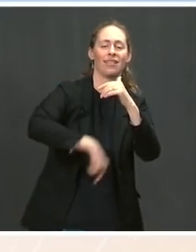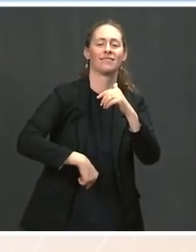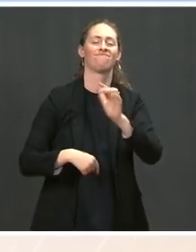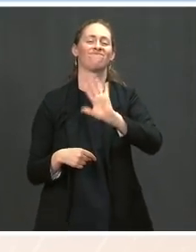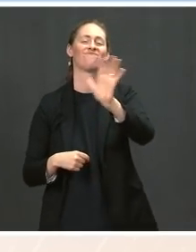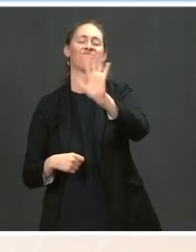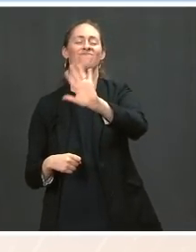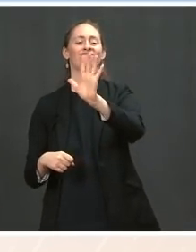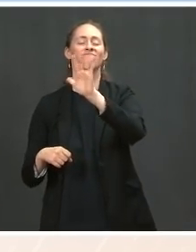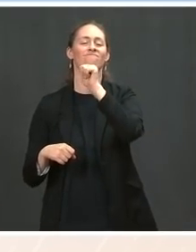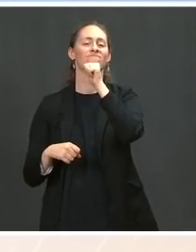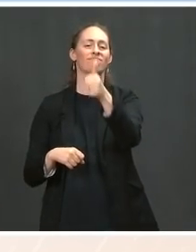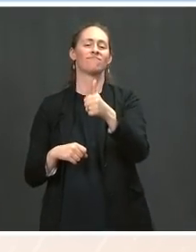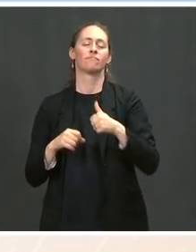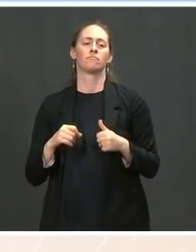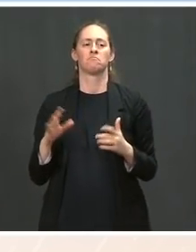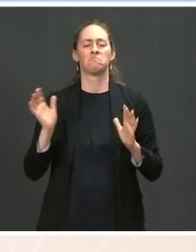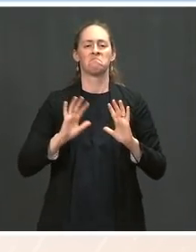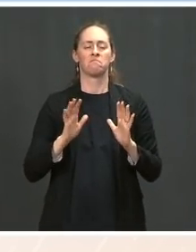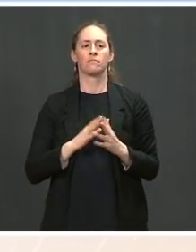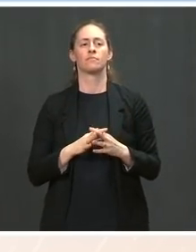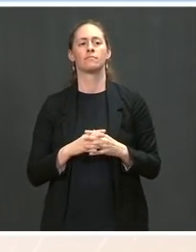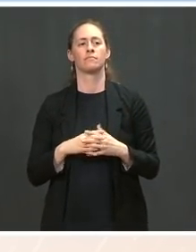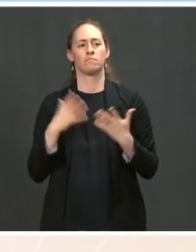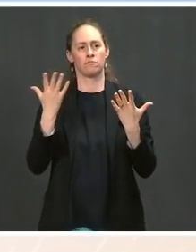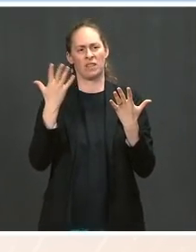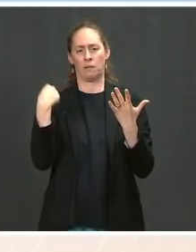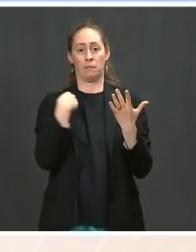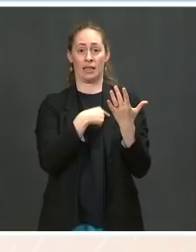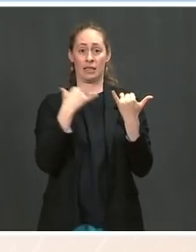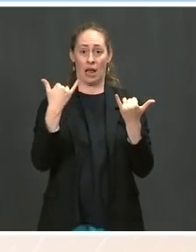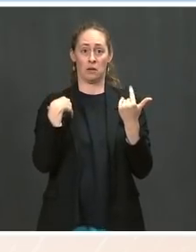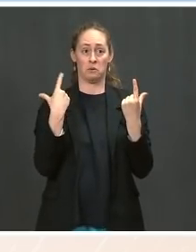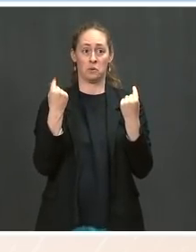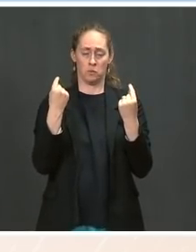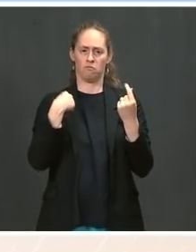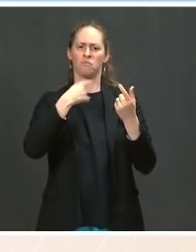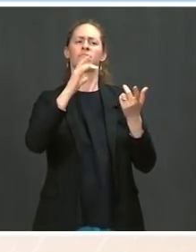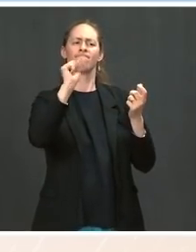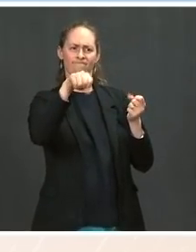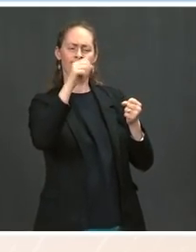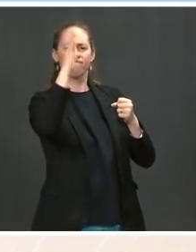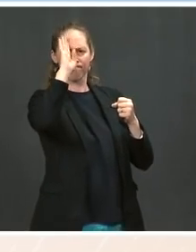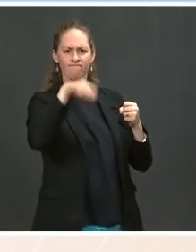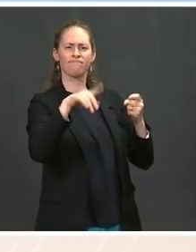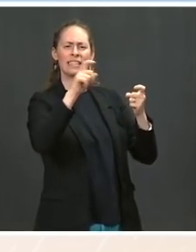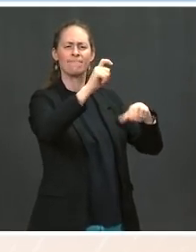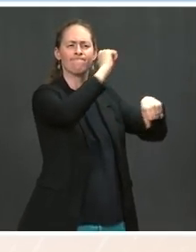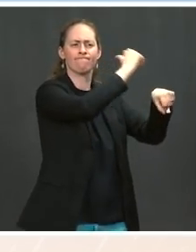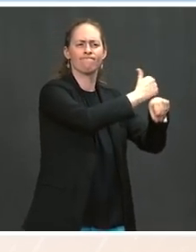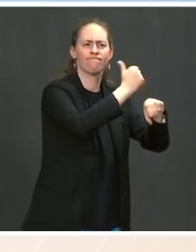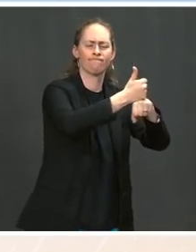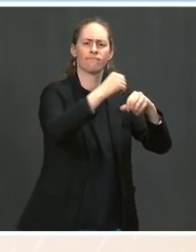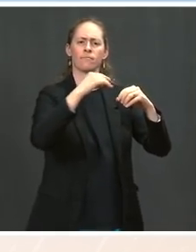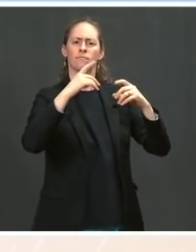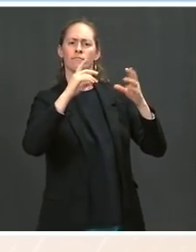we will have what is needed to secure a diplomatic presence. And those assessments will be made over the coming months and obviously led by the Defense Department